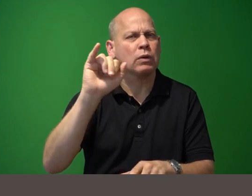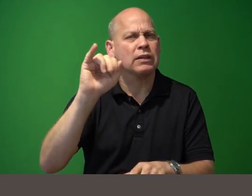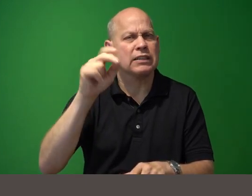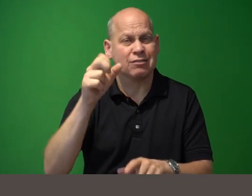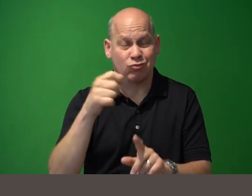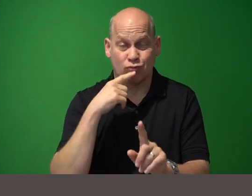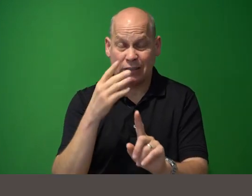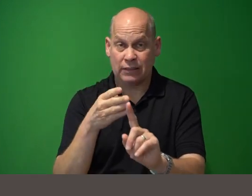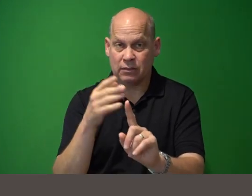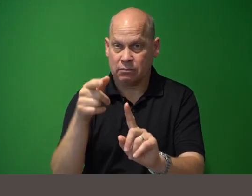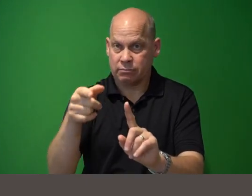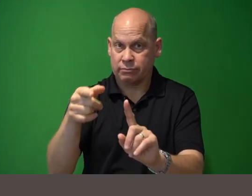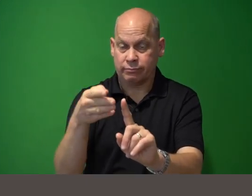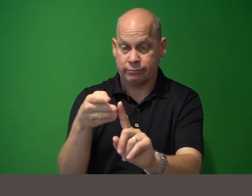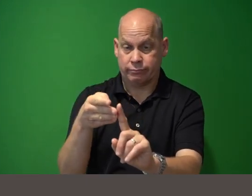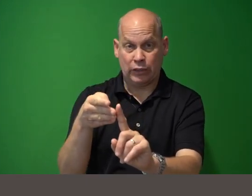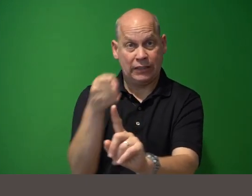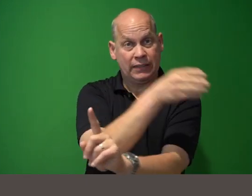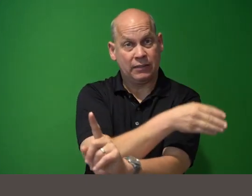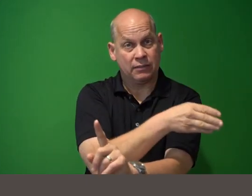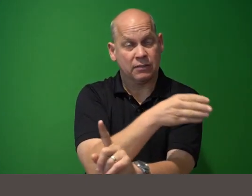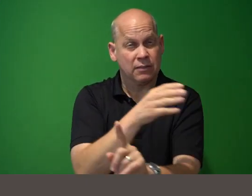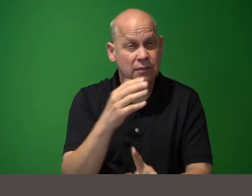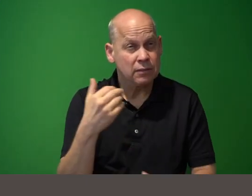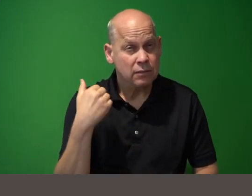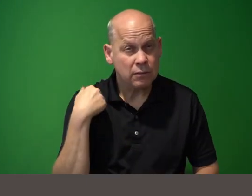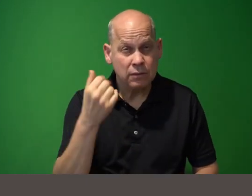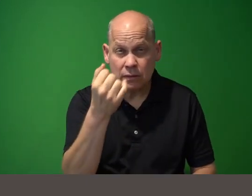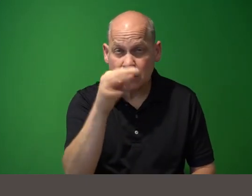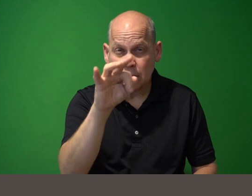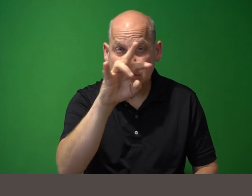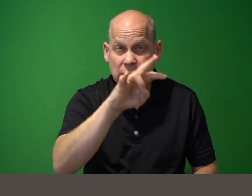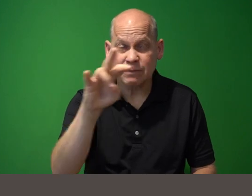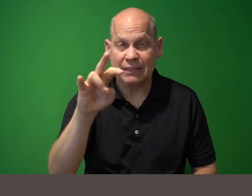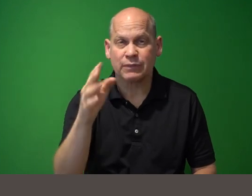The previous record dates from 1977,